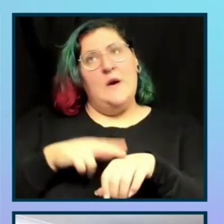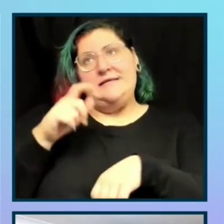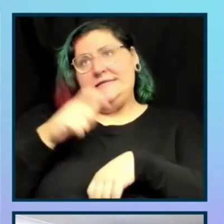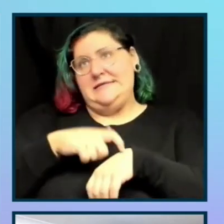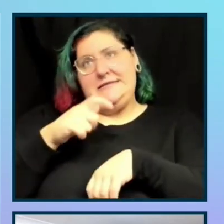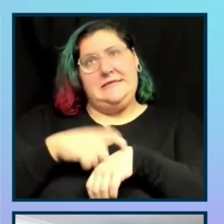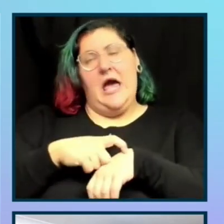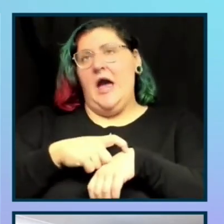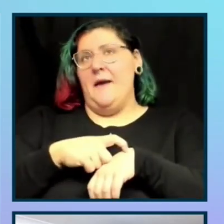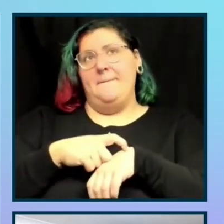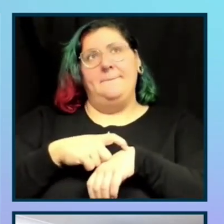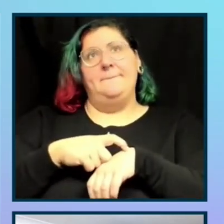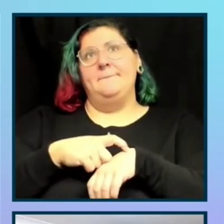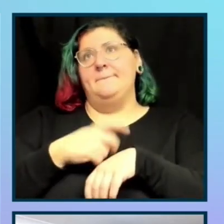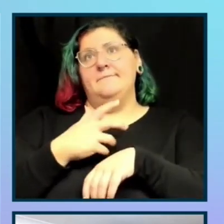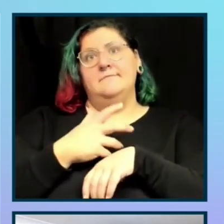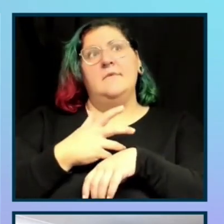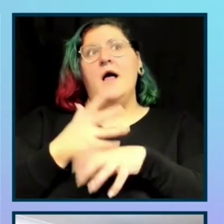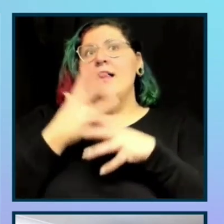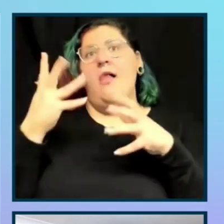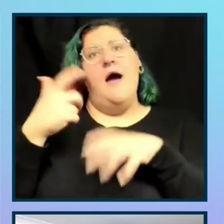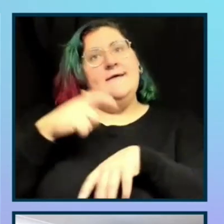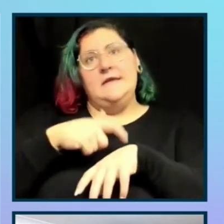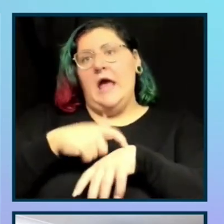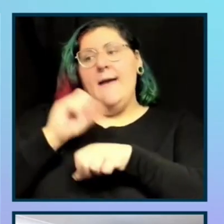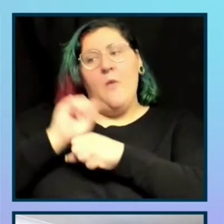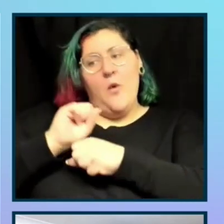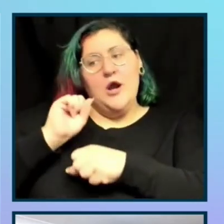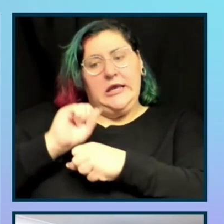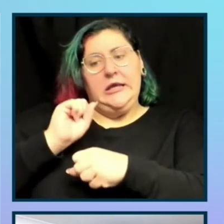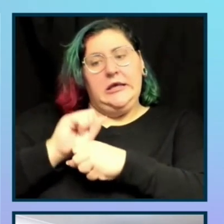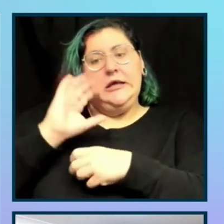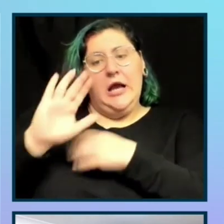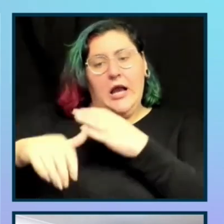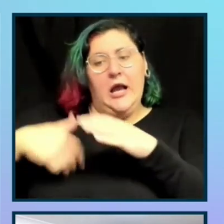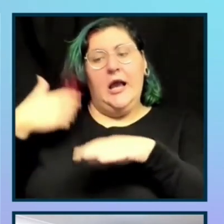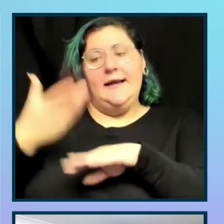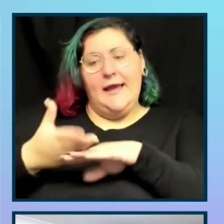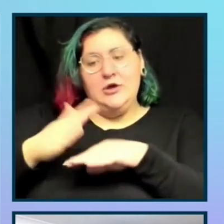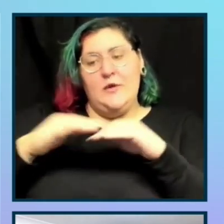And you know, if you play with the right people, it can be a lot of fun and not feel like a complete chore.